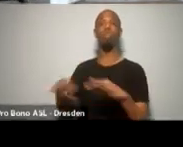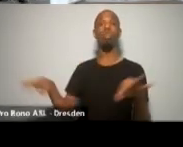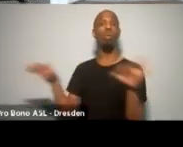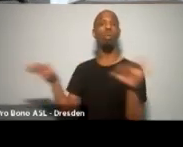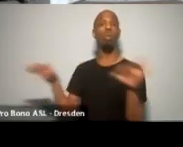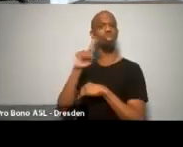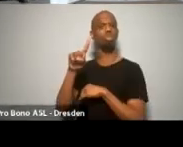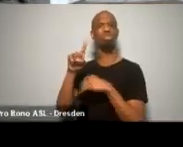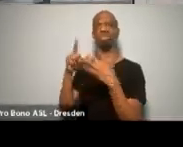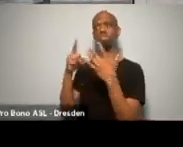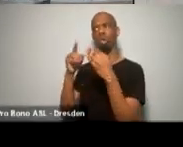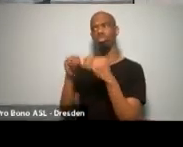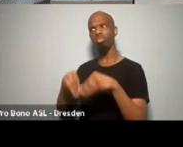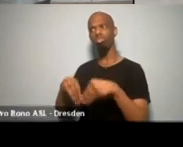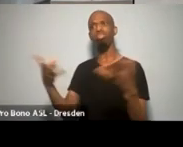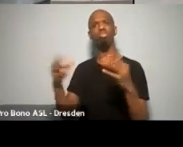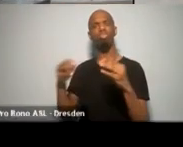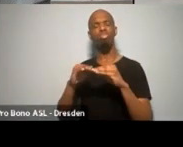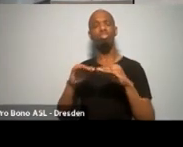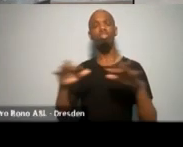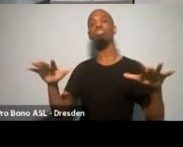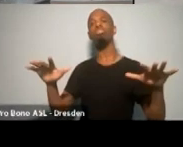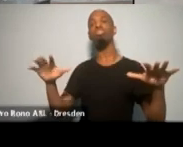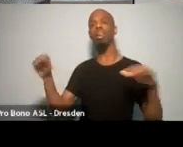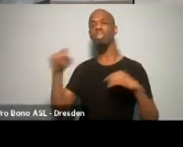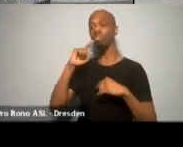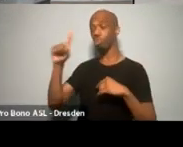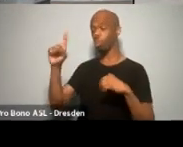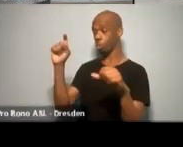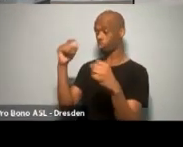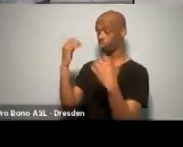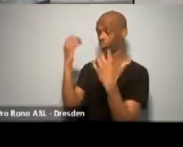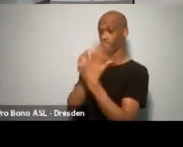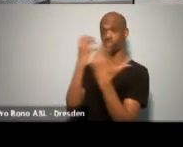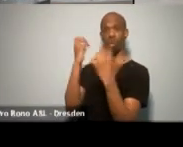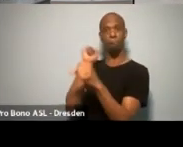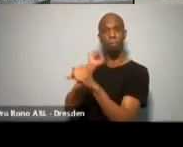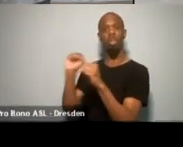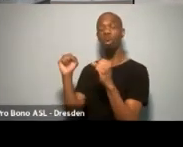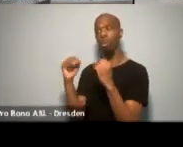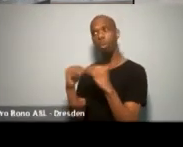terrific work, being done more generally for the Center for Socially Engaged Theater